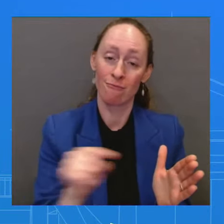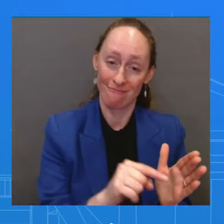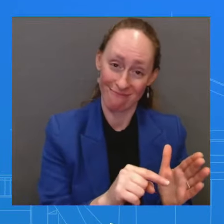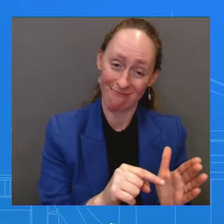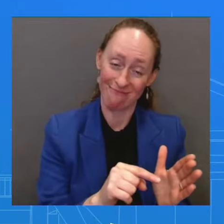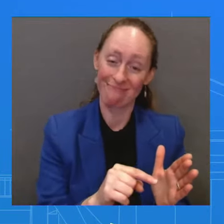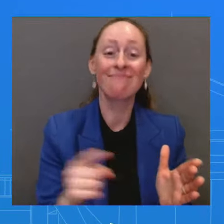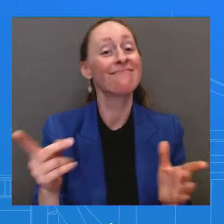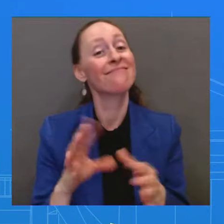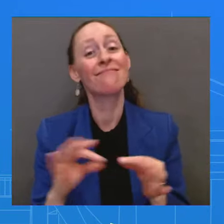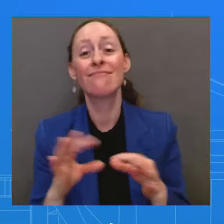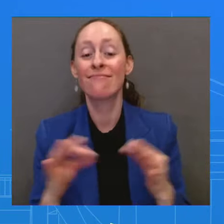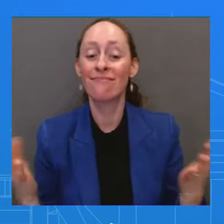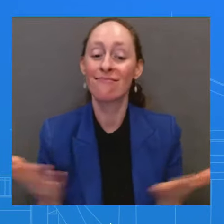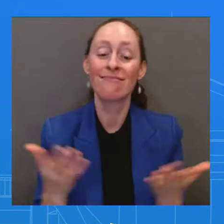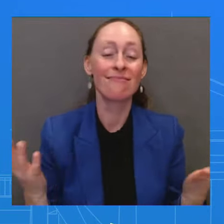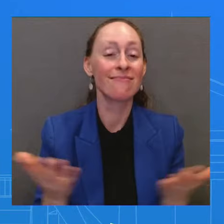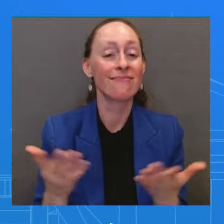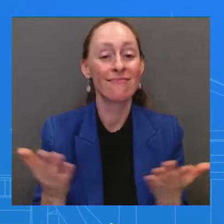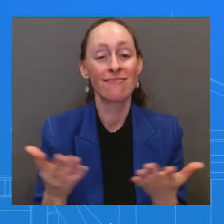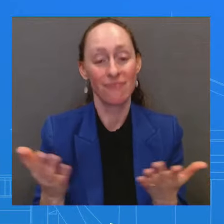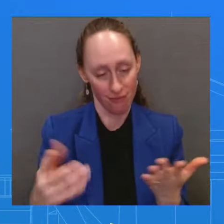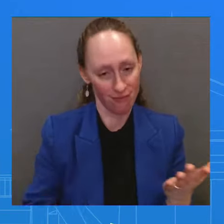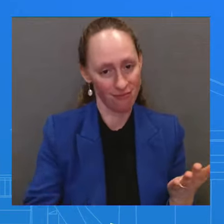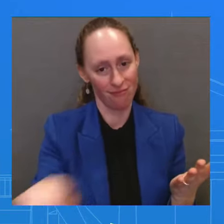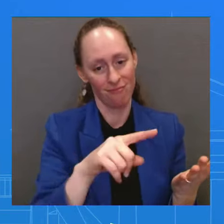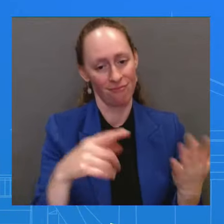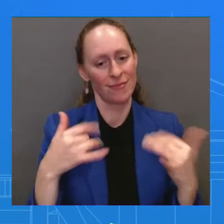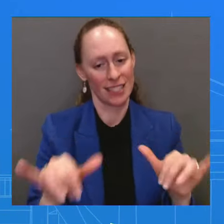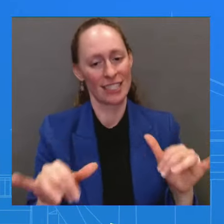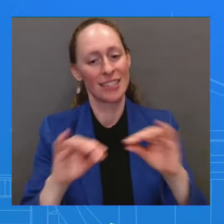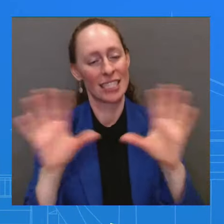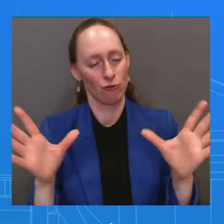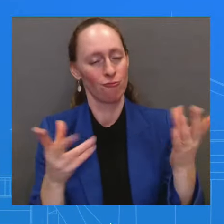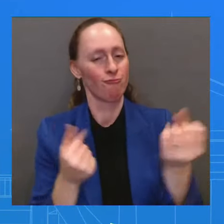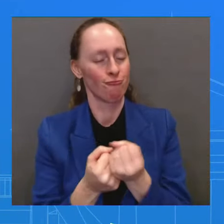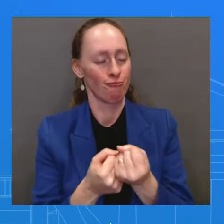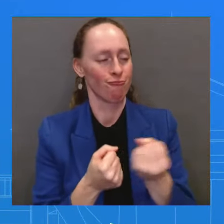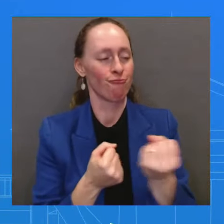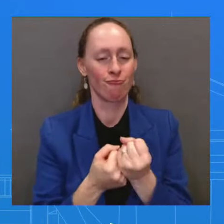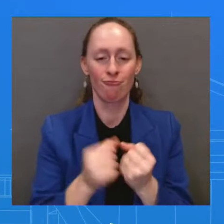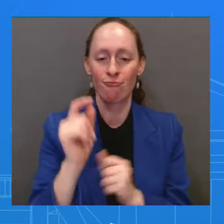so that Ukrainians can continue to fight against Russian aggression. We've heard that.